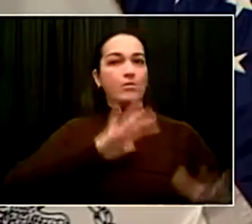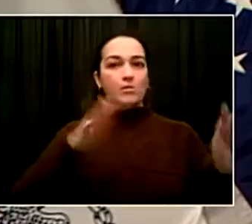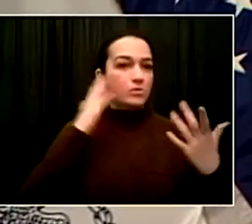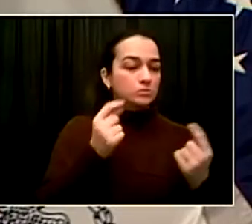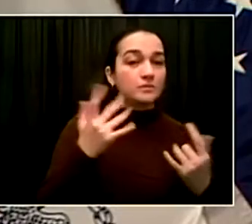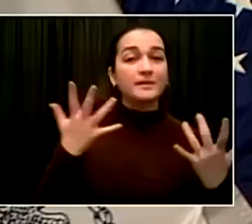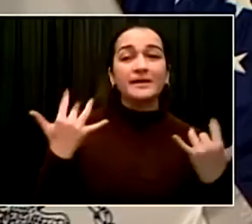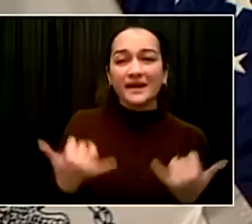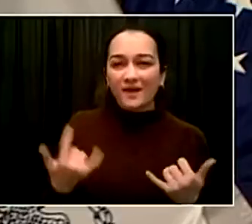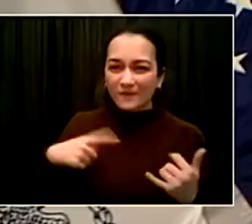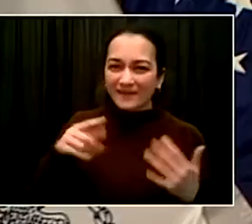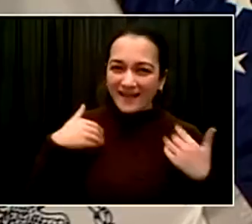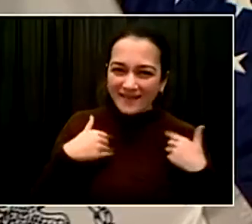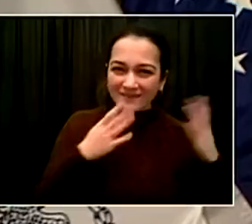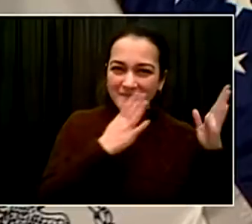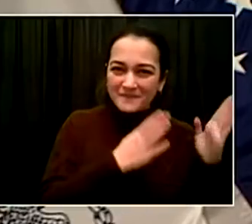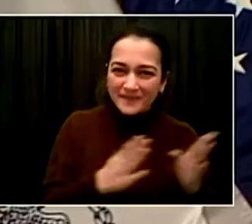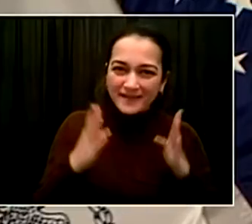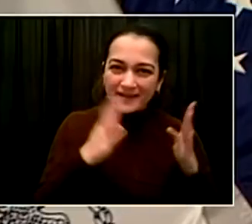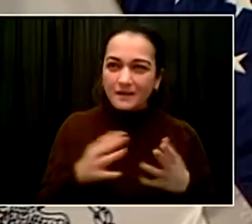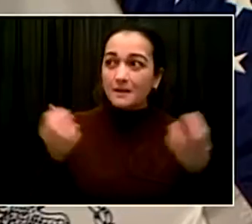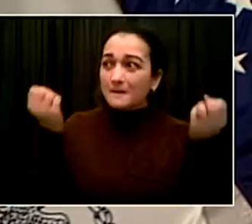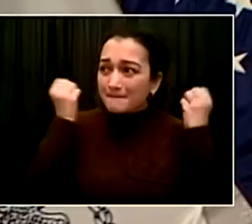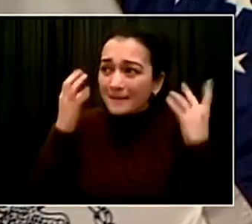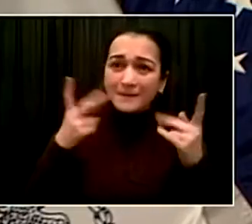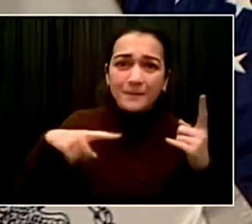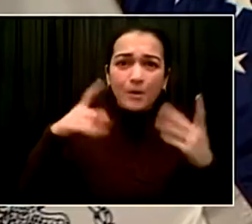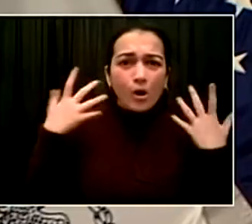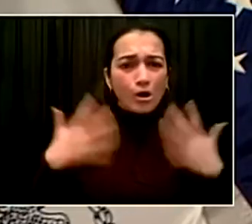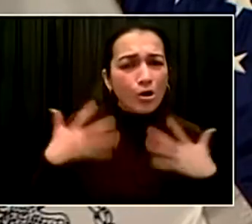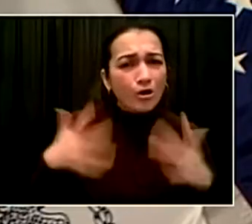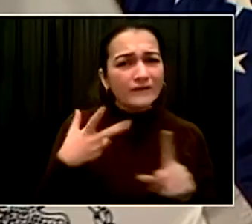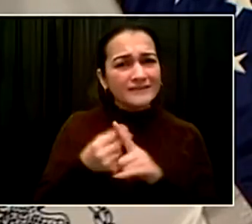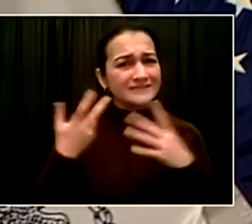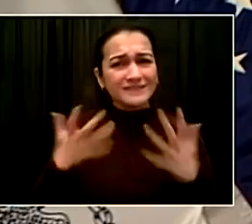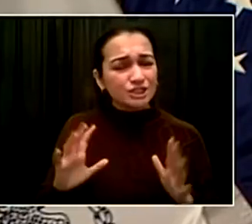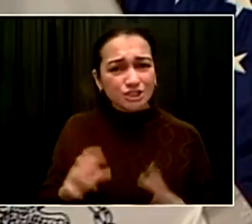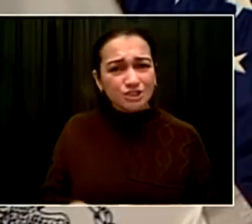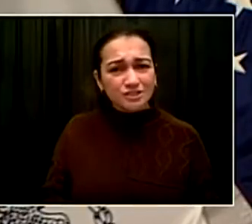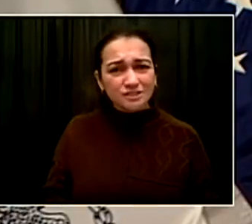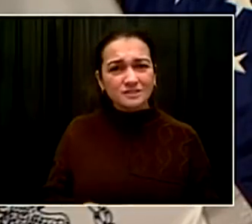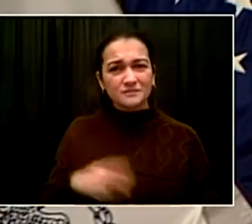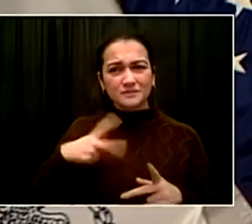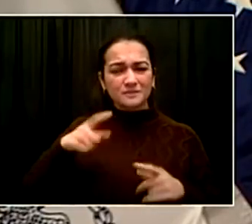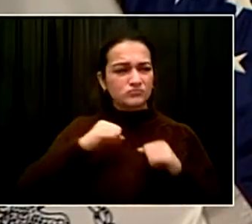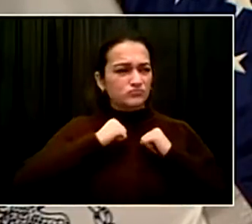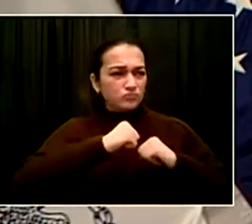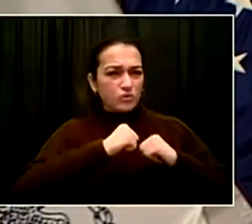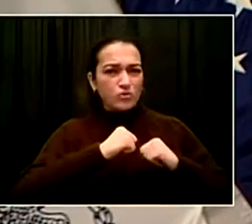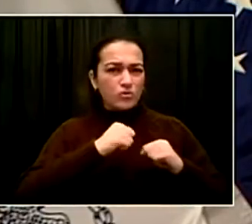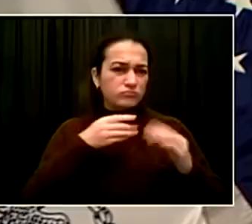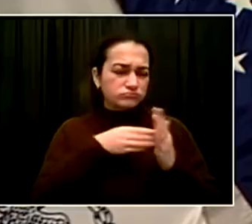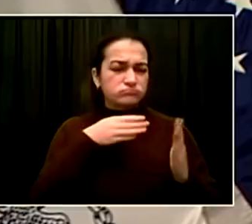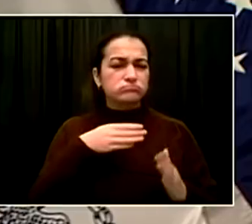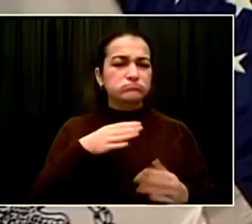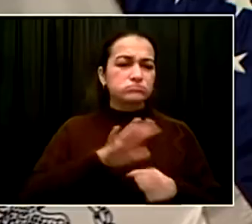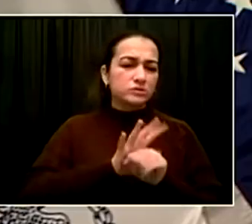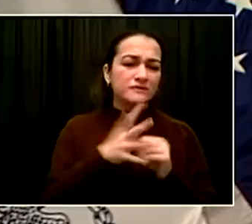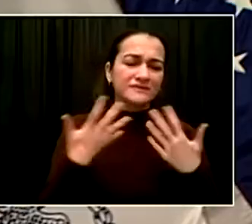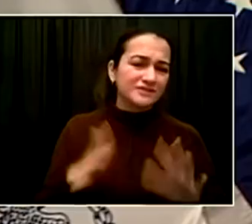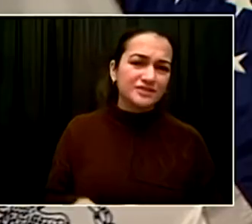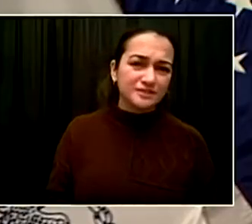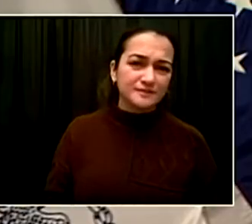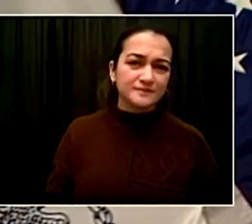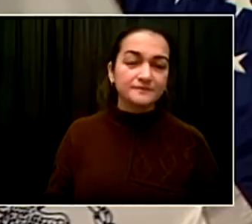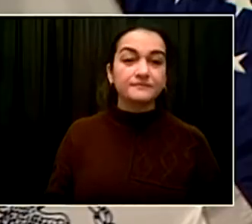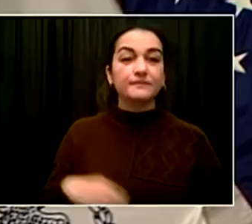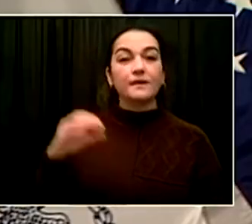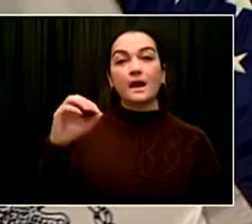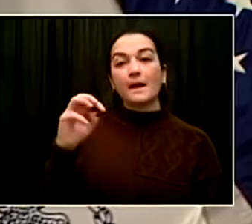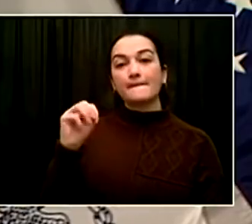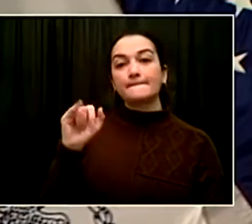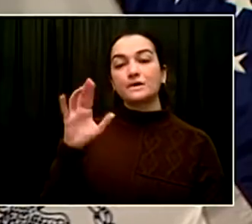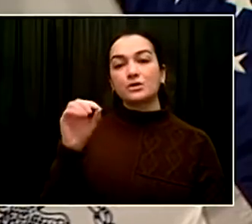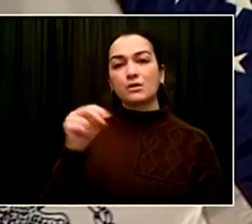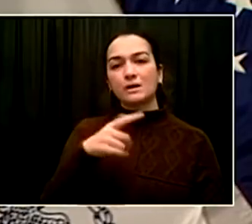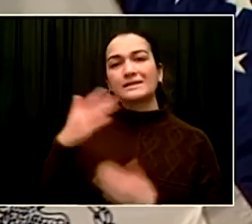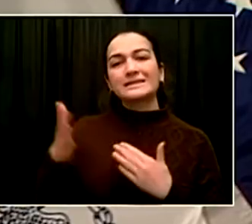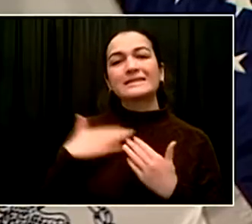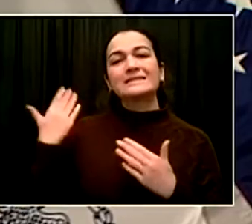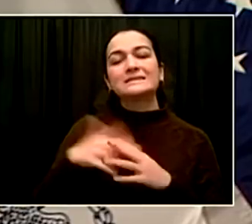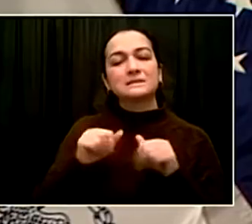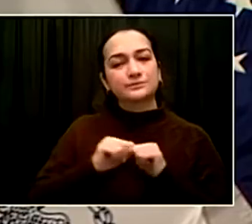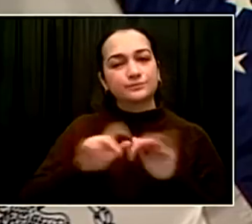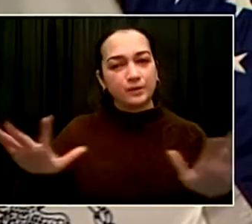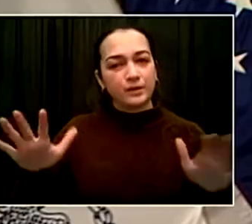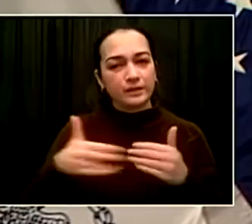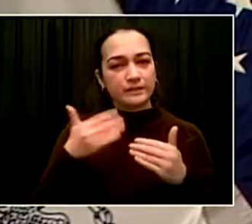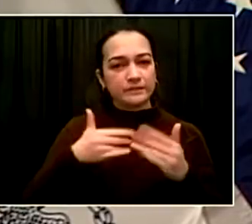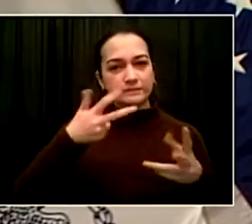REALITY AND THERE'S A VERY